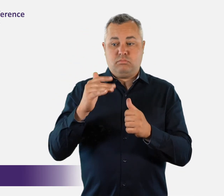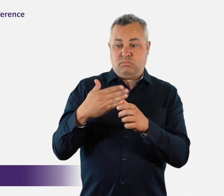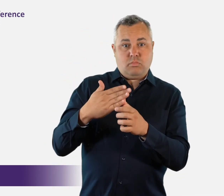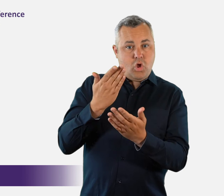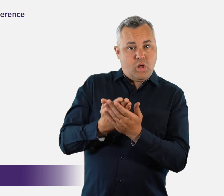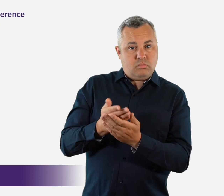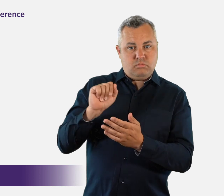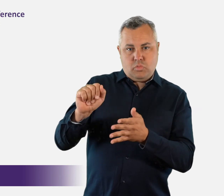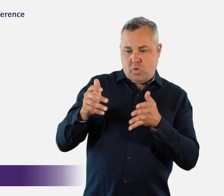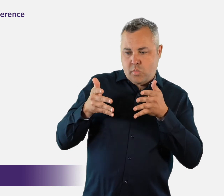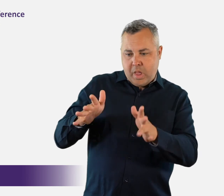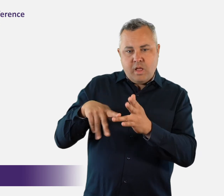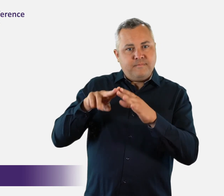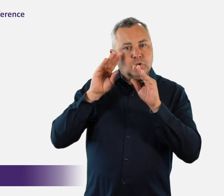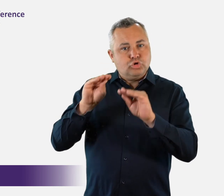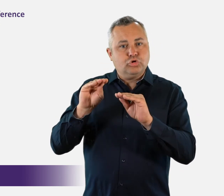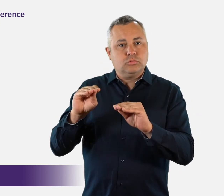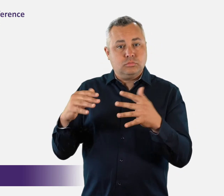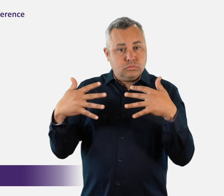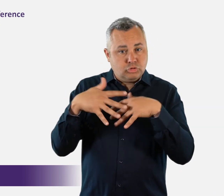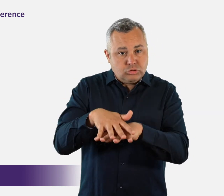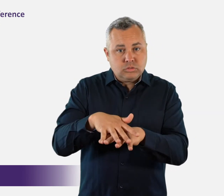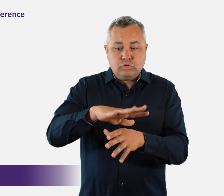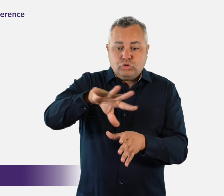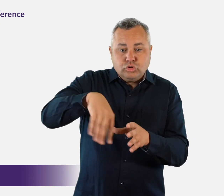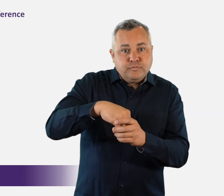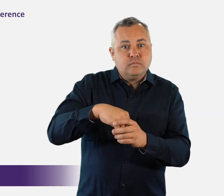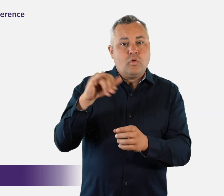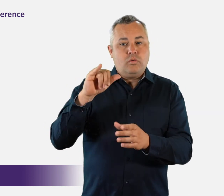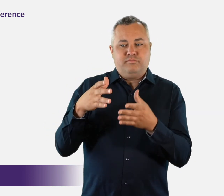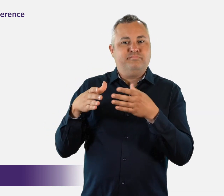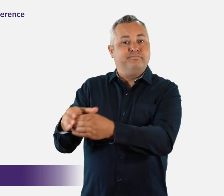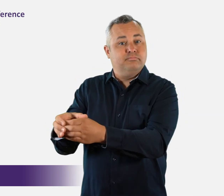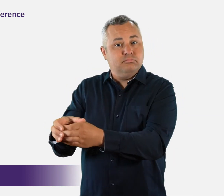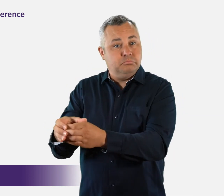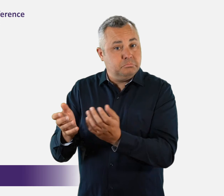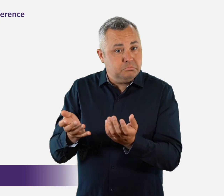Settings of education and learning (i.e. inclusive, integrated or segregated)?